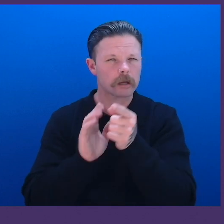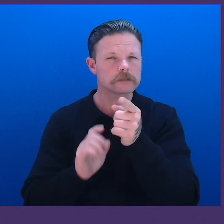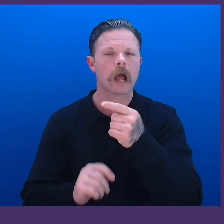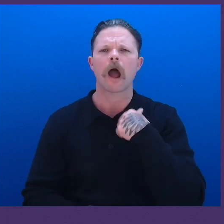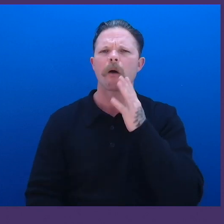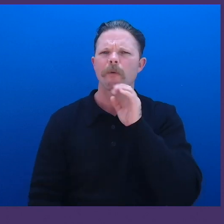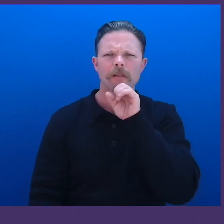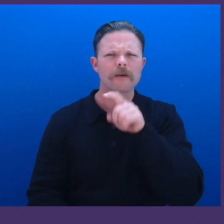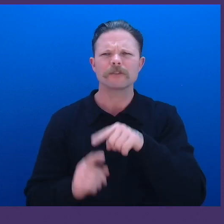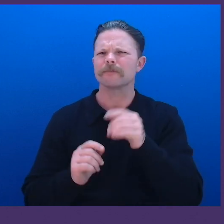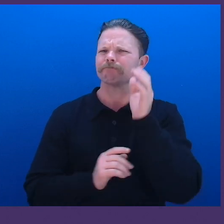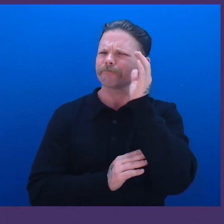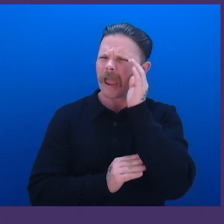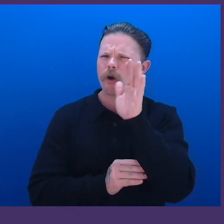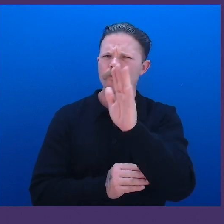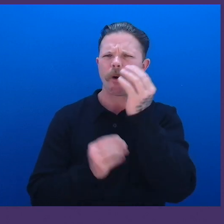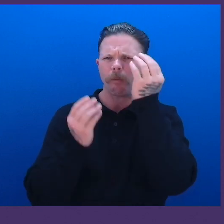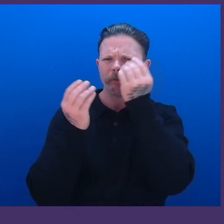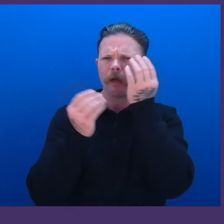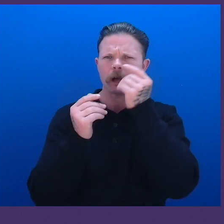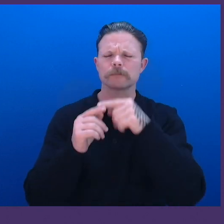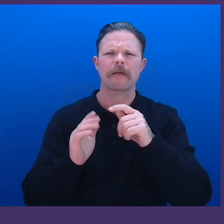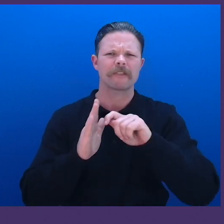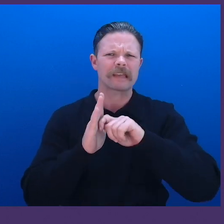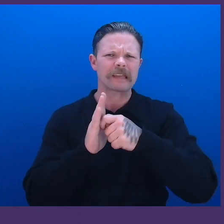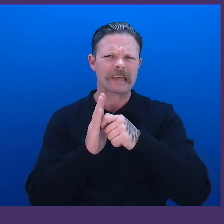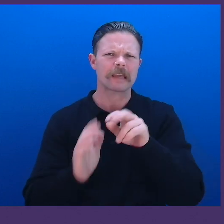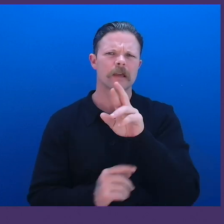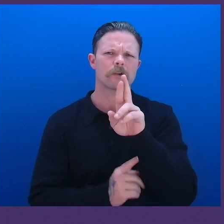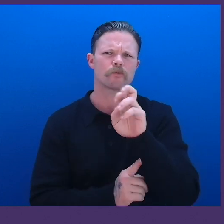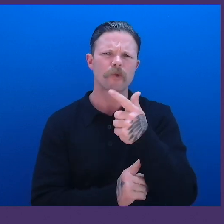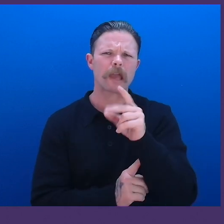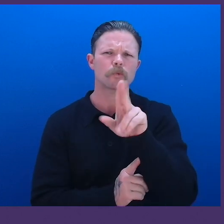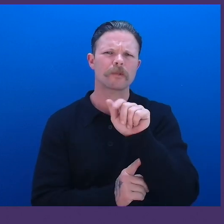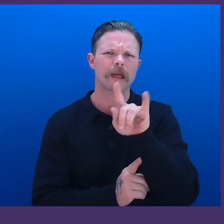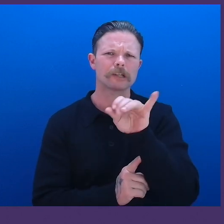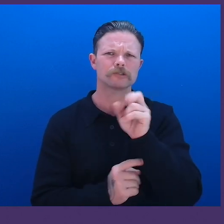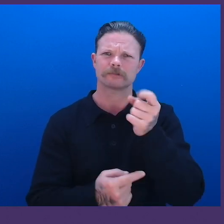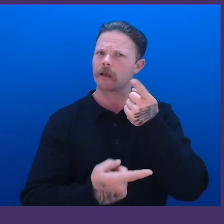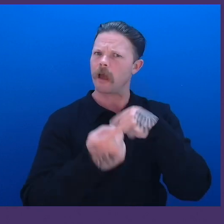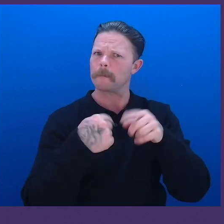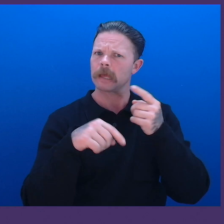about the key regulations that are coming. Particularly, we're a tech company.